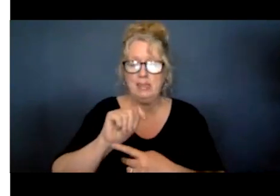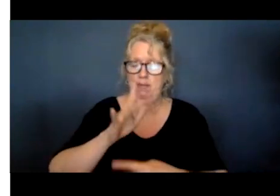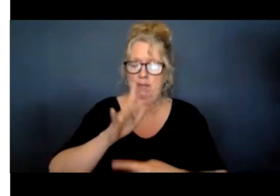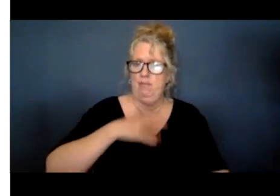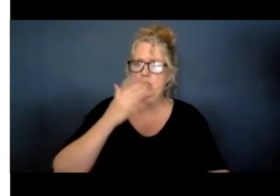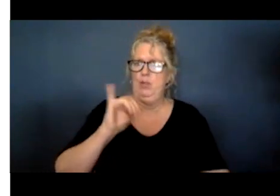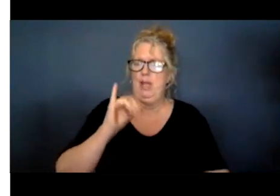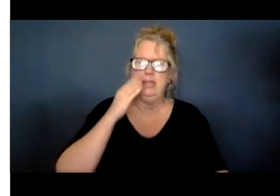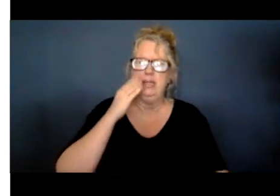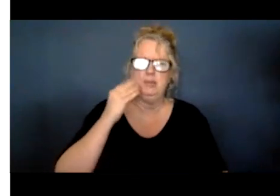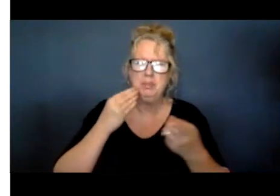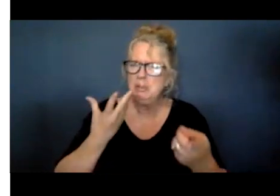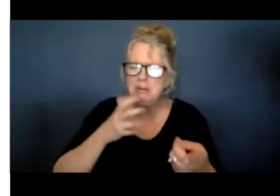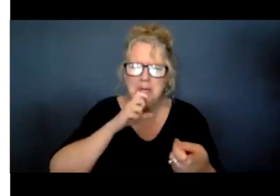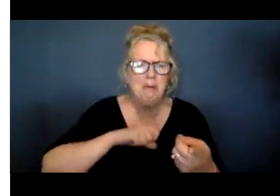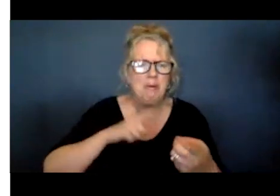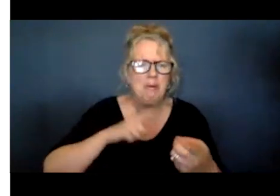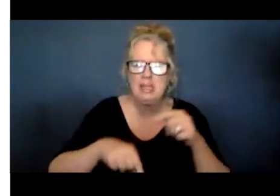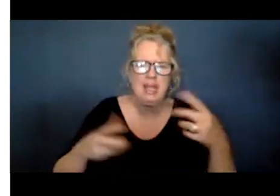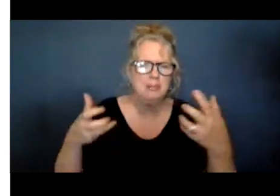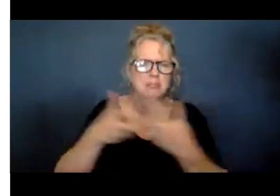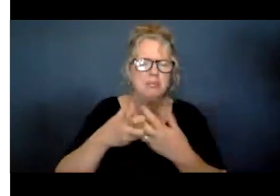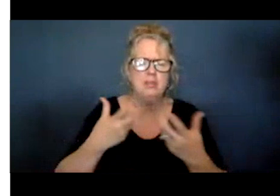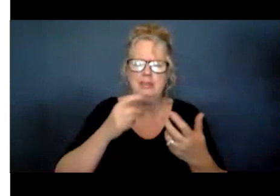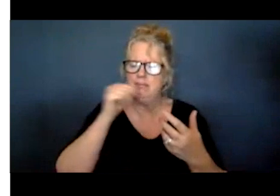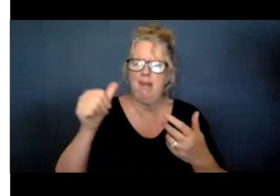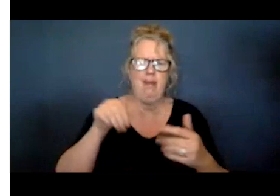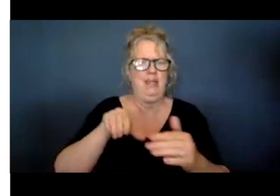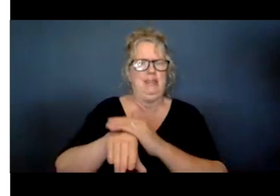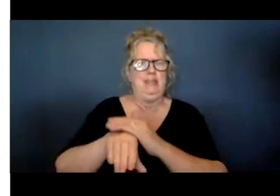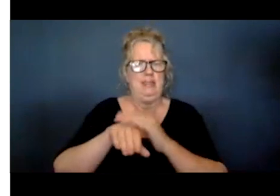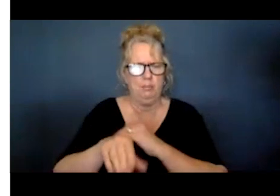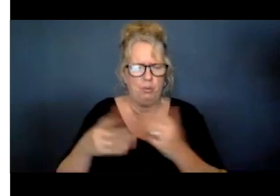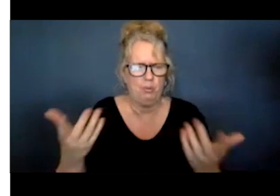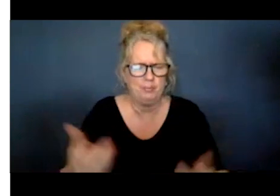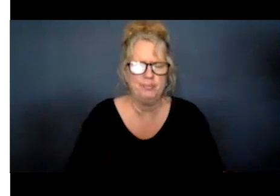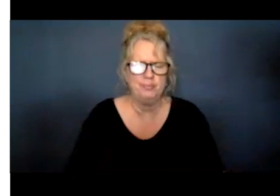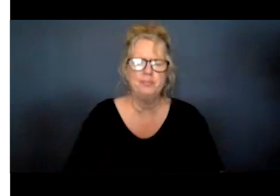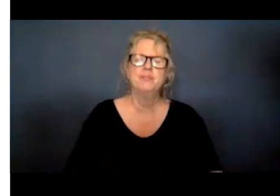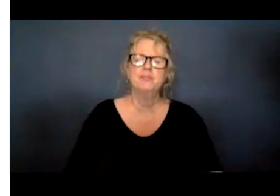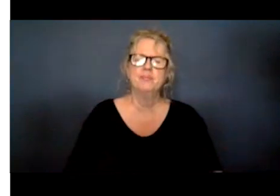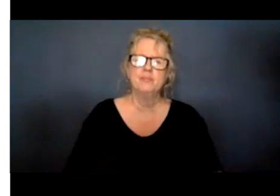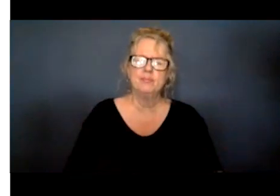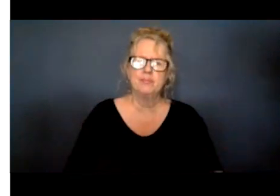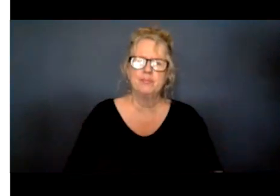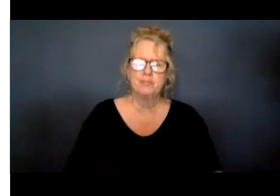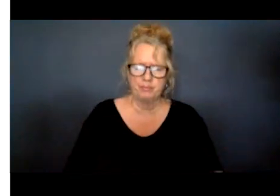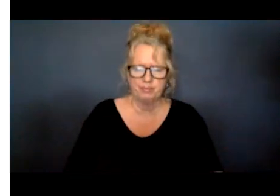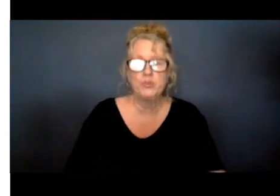experience when their workplace tools aren't accessible or compatible. The good news is that